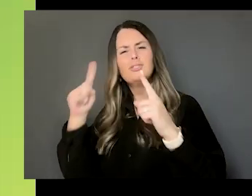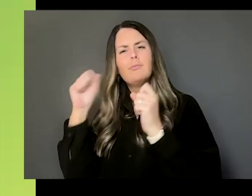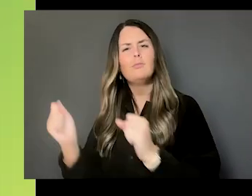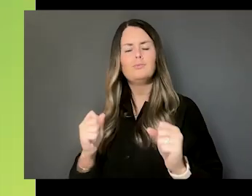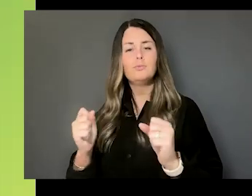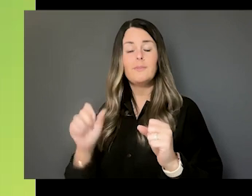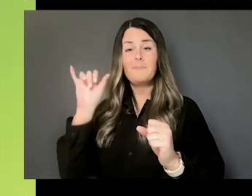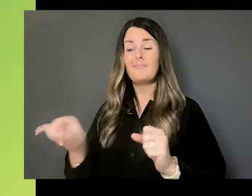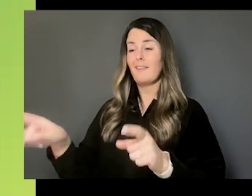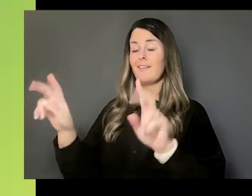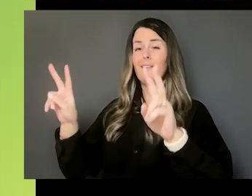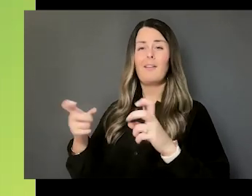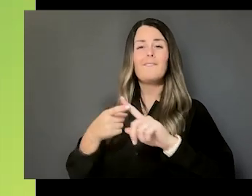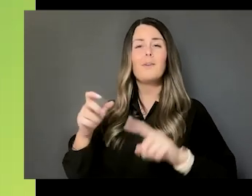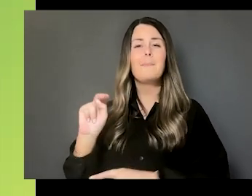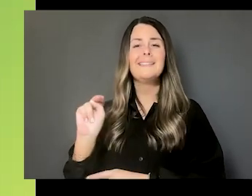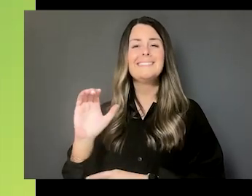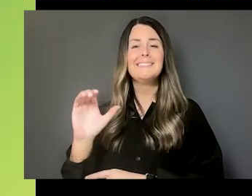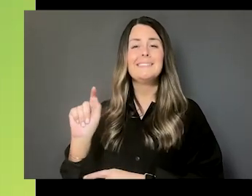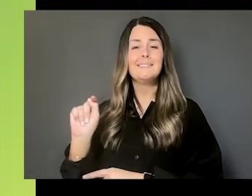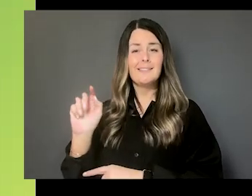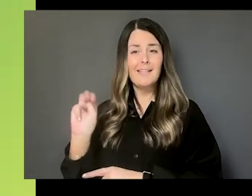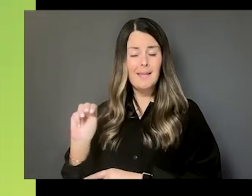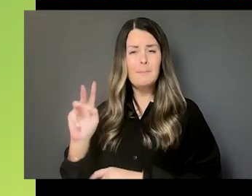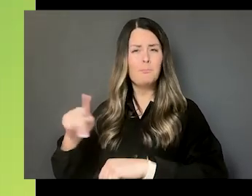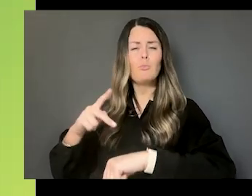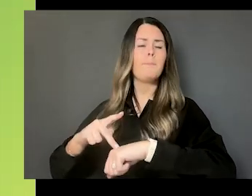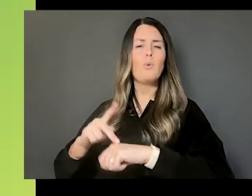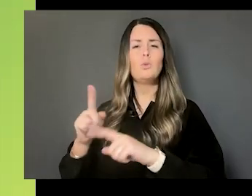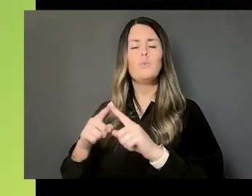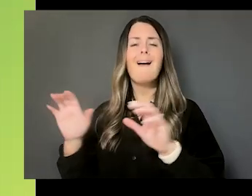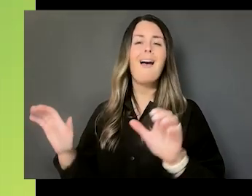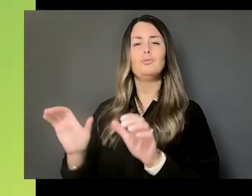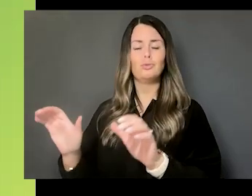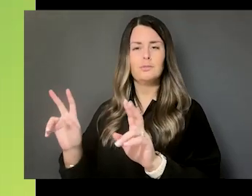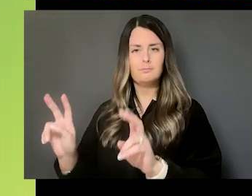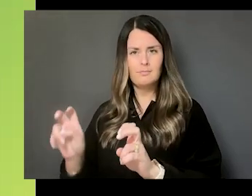This quote from NCTM’s Principles to Action provides a basis for high quality tasks.